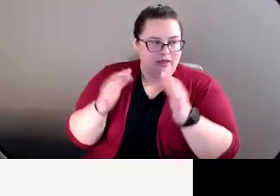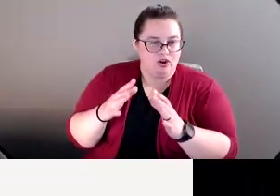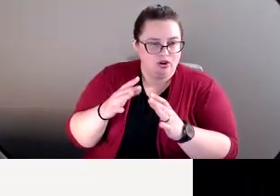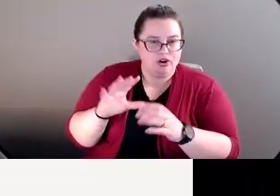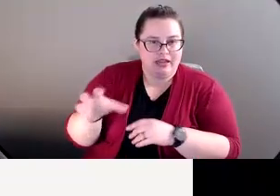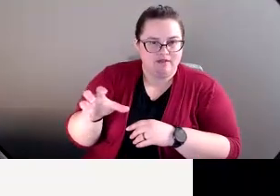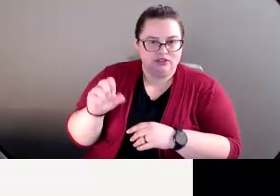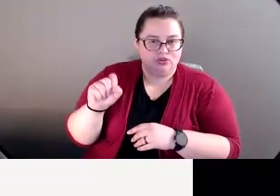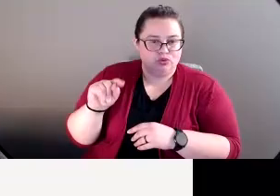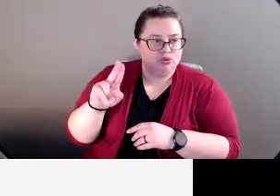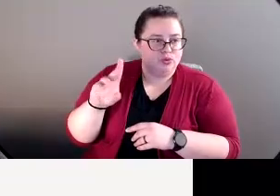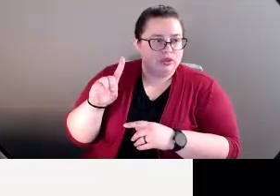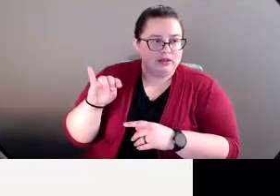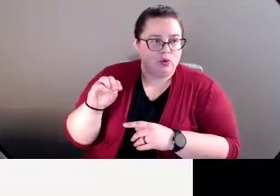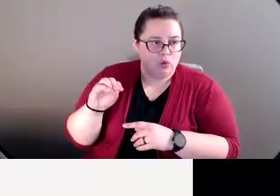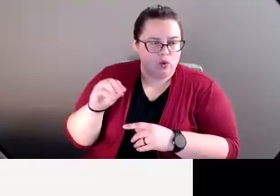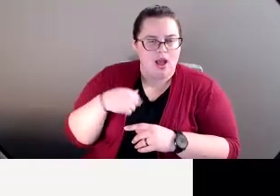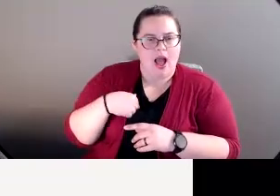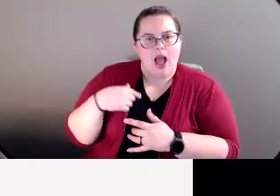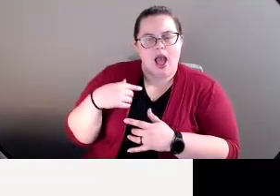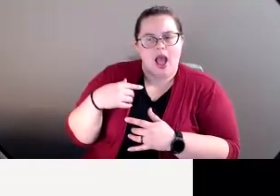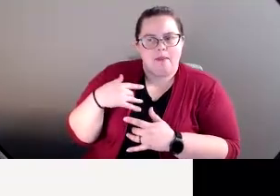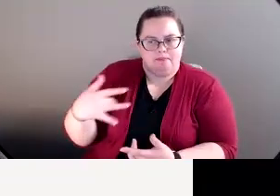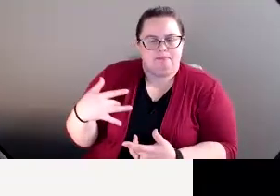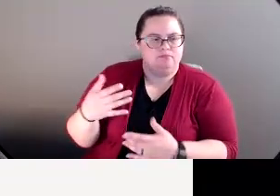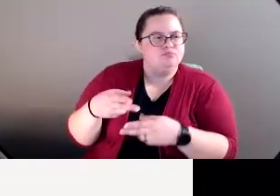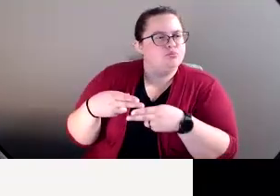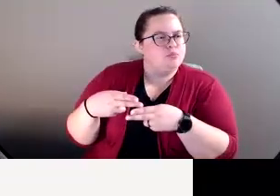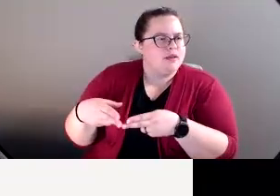I do a brief introduction